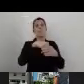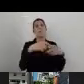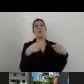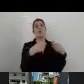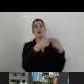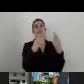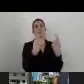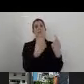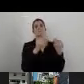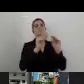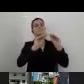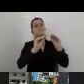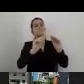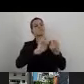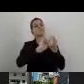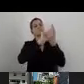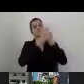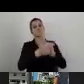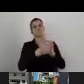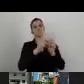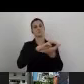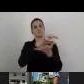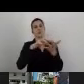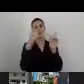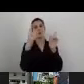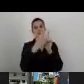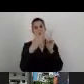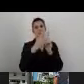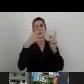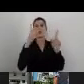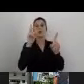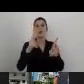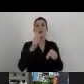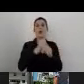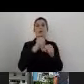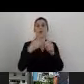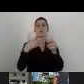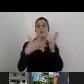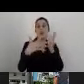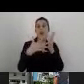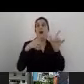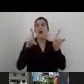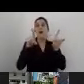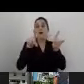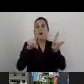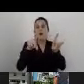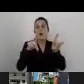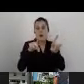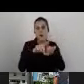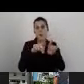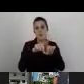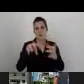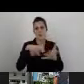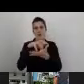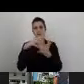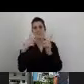the Accessibility surveys with a tool like the A-Check, for example. So this is something that we are already integrating inside